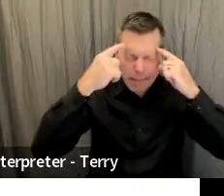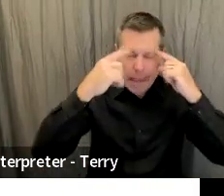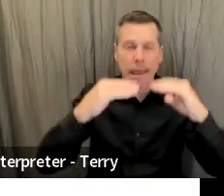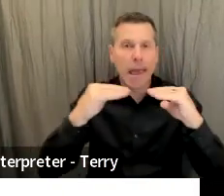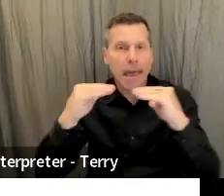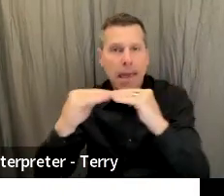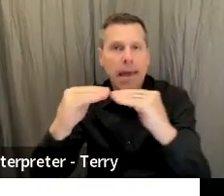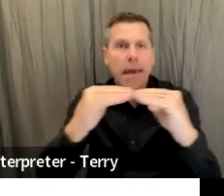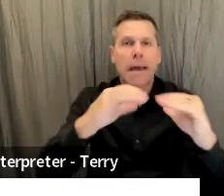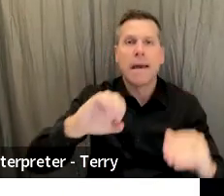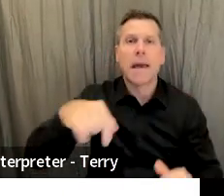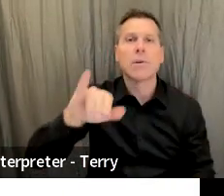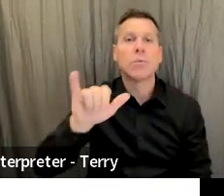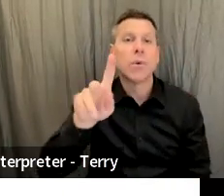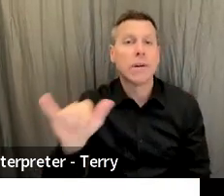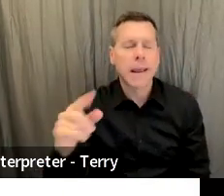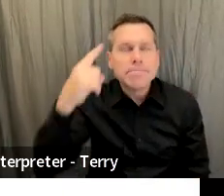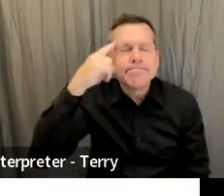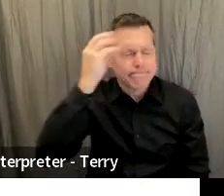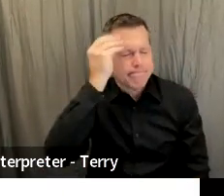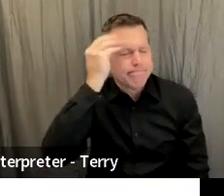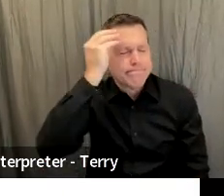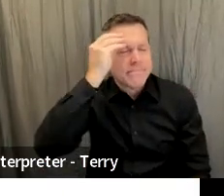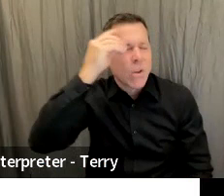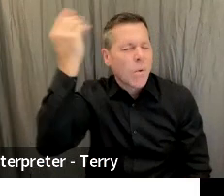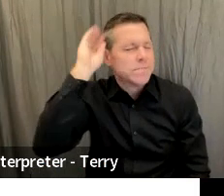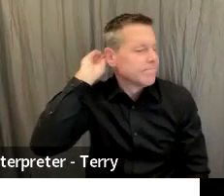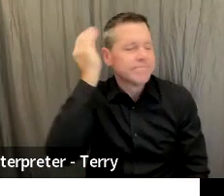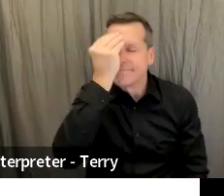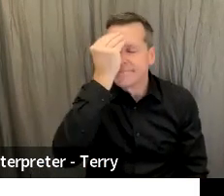And so we'll be speaking today to some of the different things we did as a part of this project